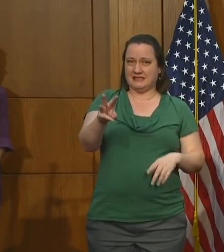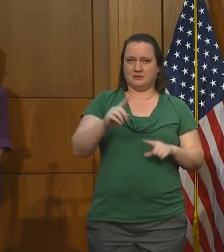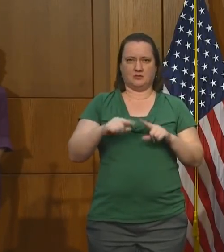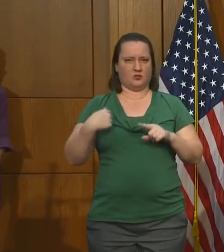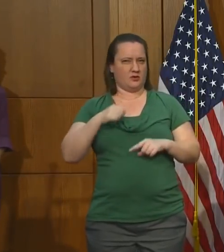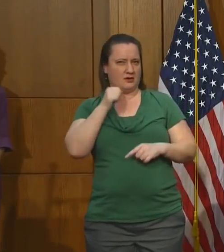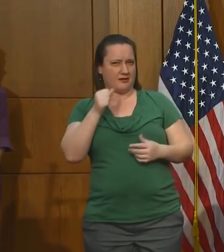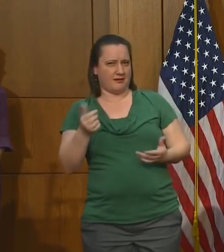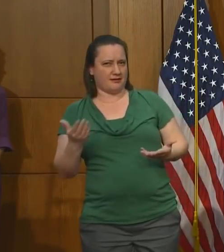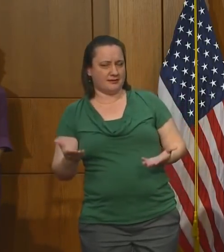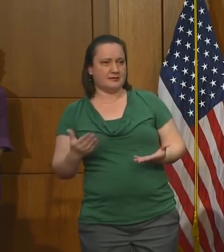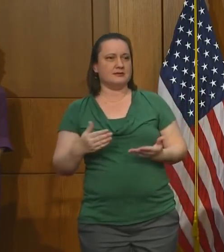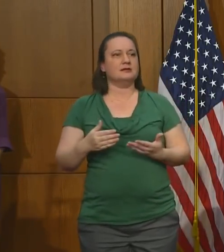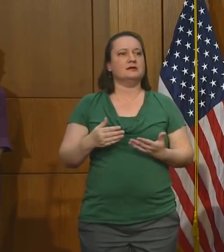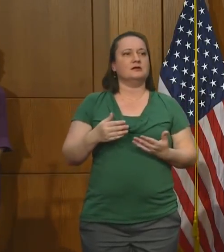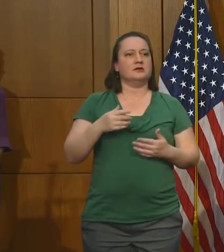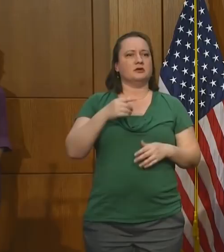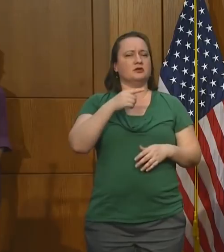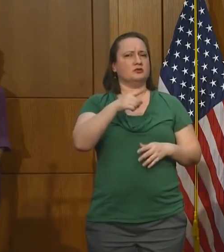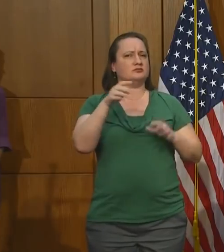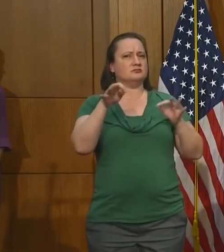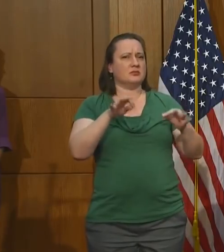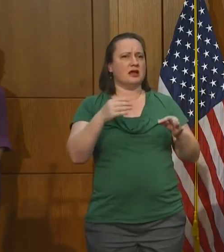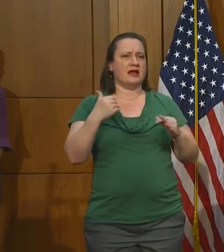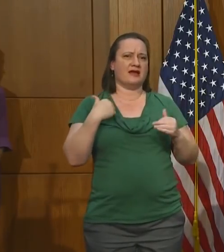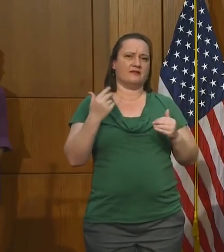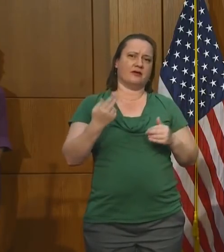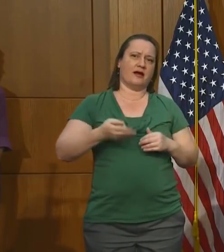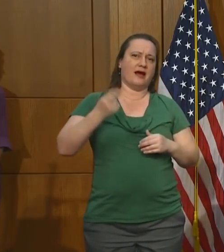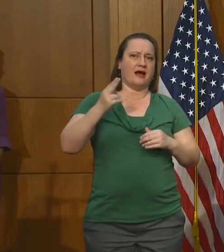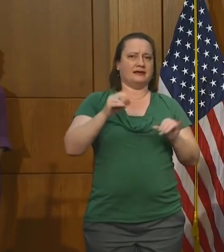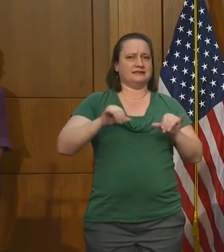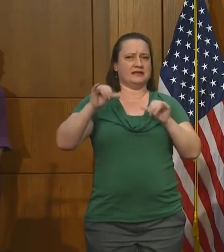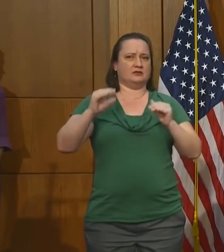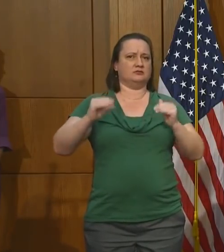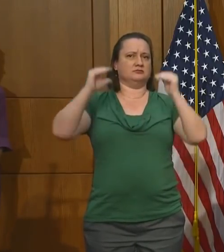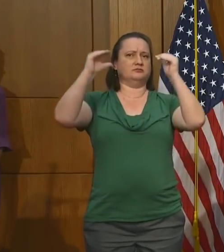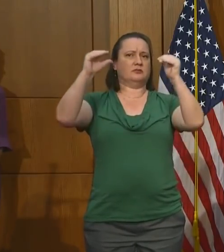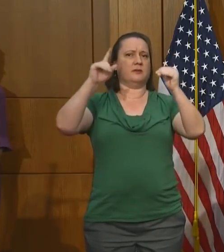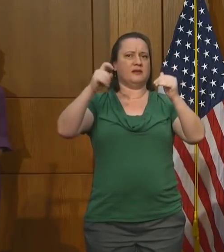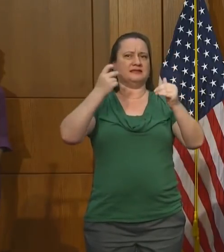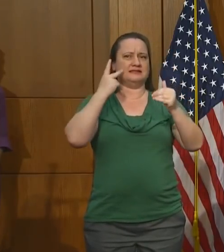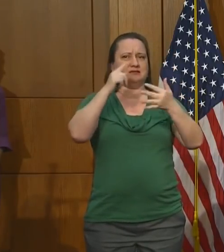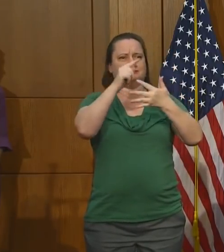COULD JUST TALK ABOUT YOUR DECISION TO GET TO THAT AND SECONDLY YOU MENTIONED. THERE'S A HIGH BAR FOR EASING THOSE